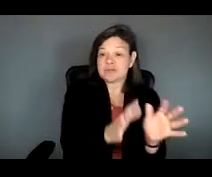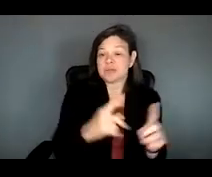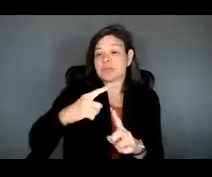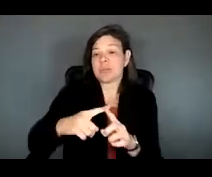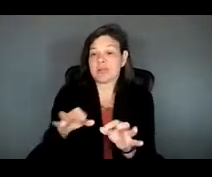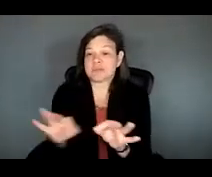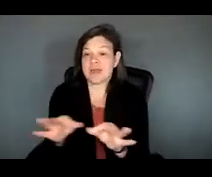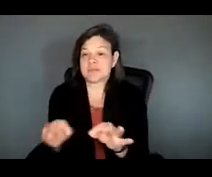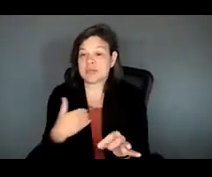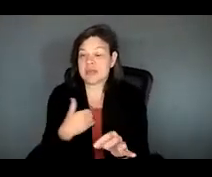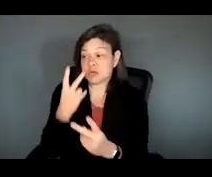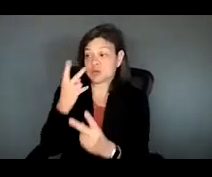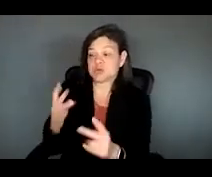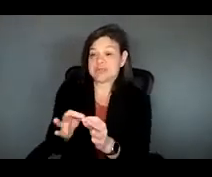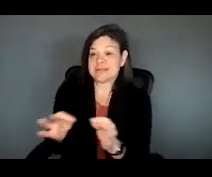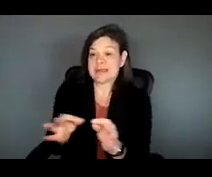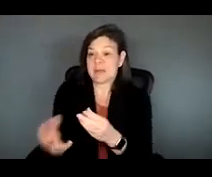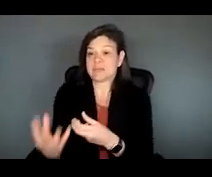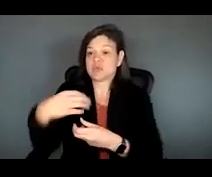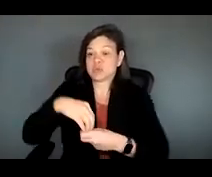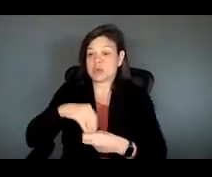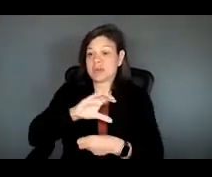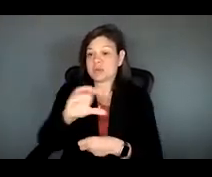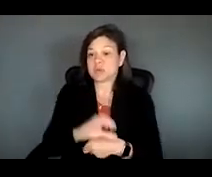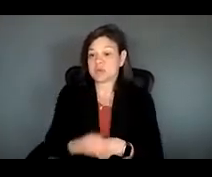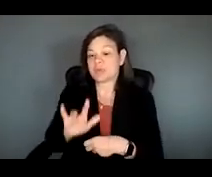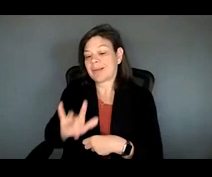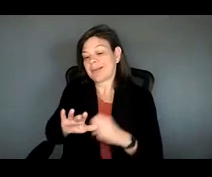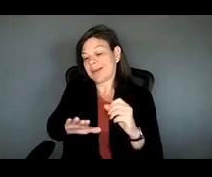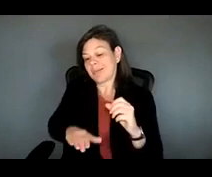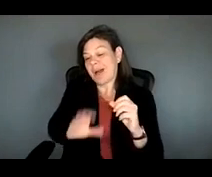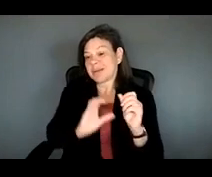To view the captions within Zoom, please click the CC button at the bottom panel.